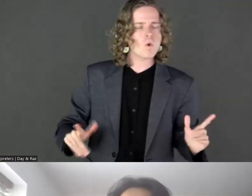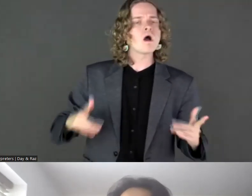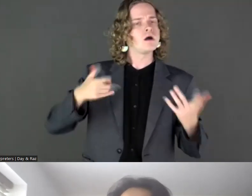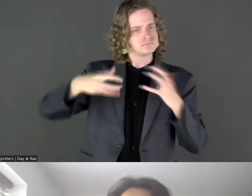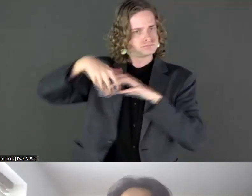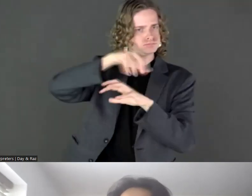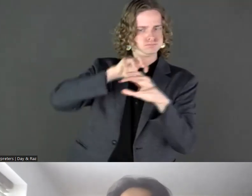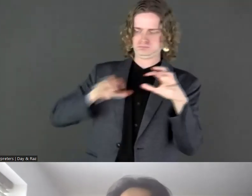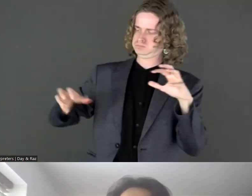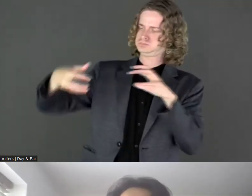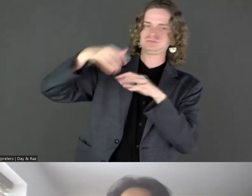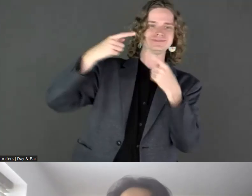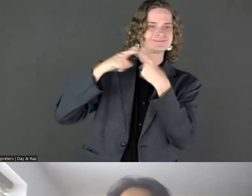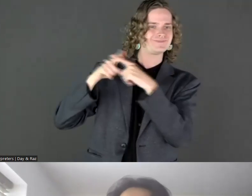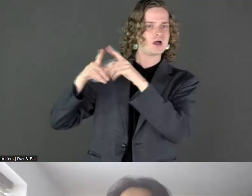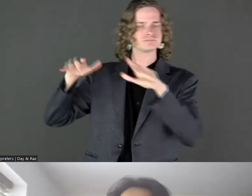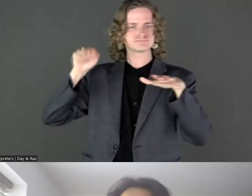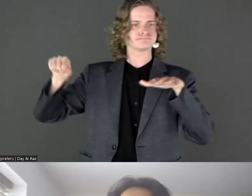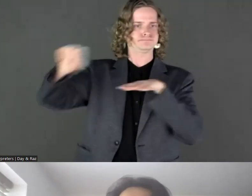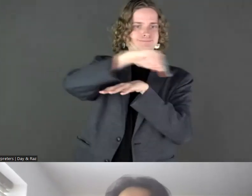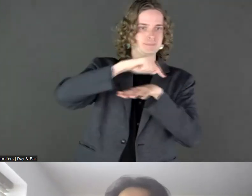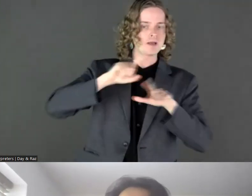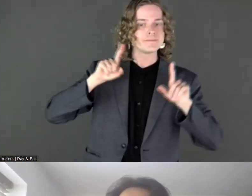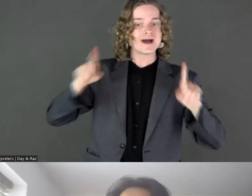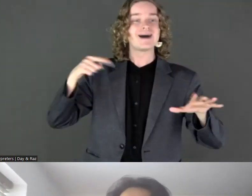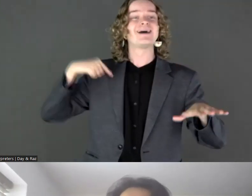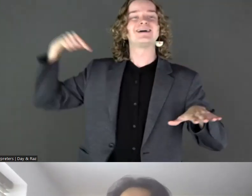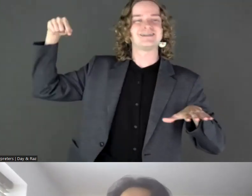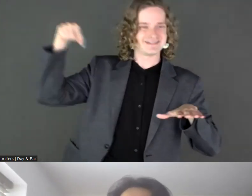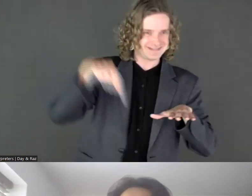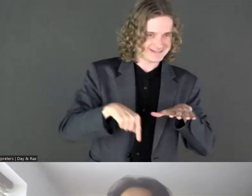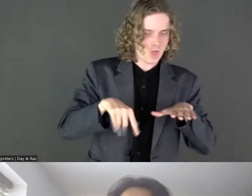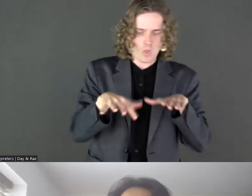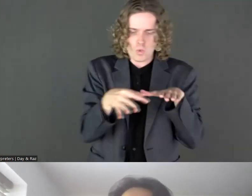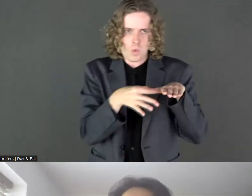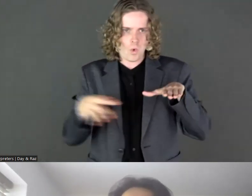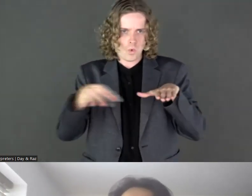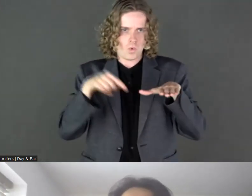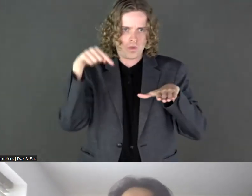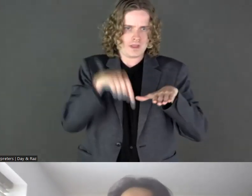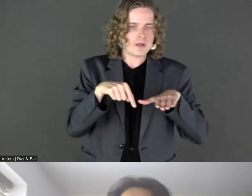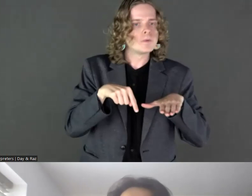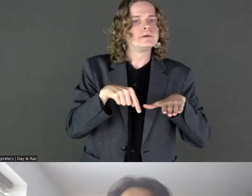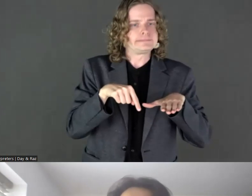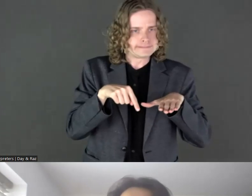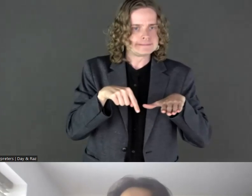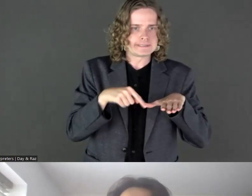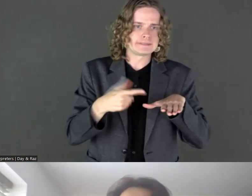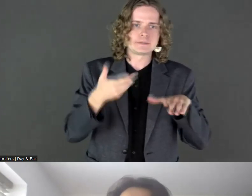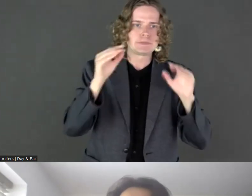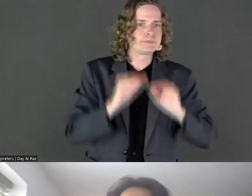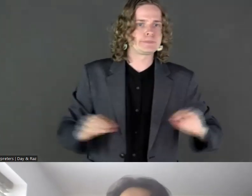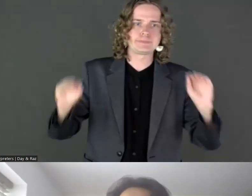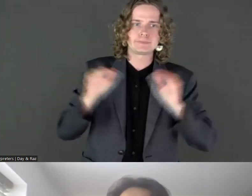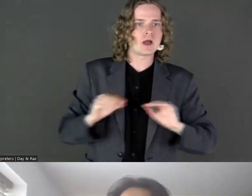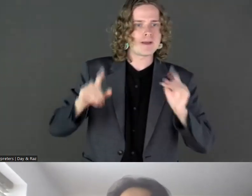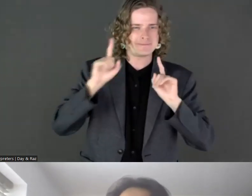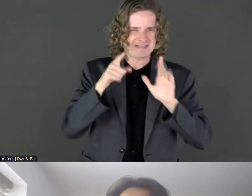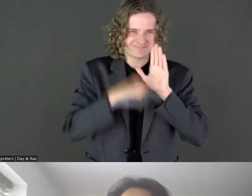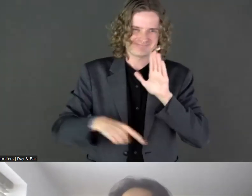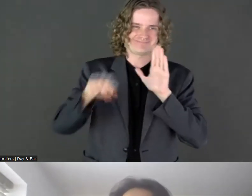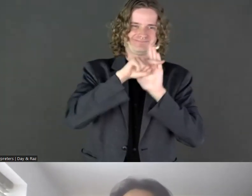So indeed, we need to take the lessons learned that detailed assessment is very much needed.